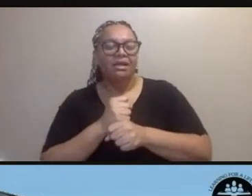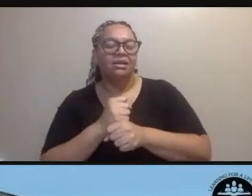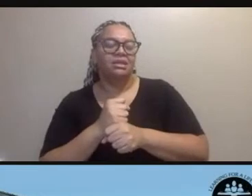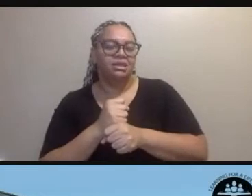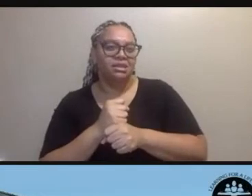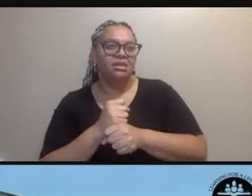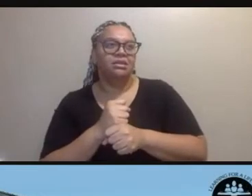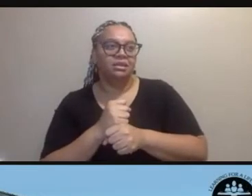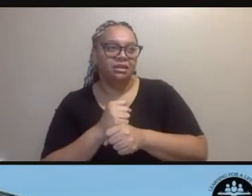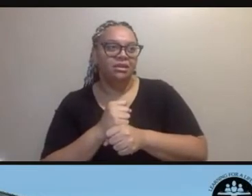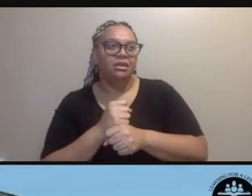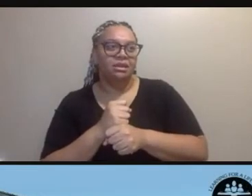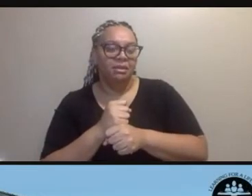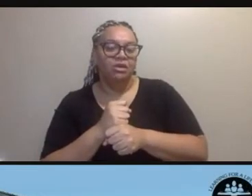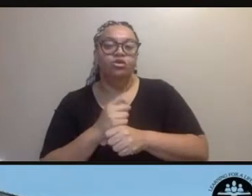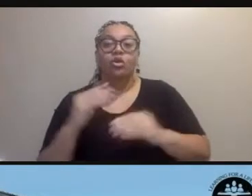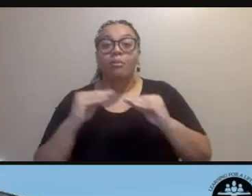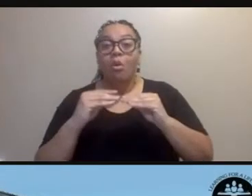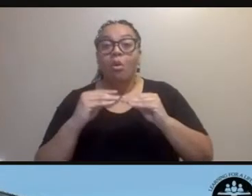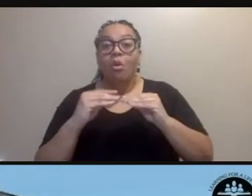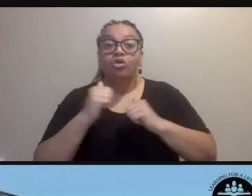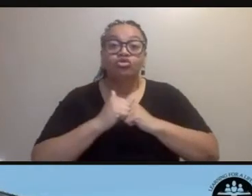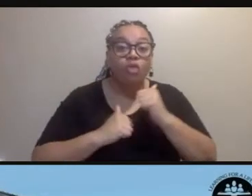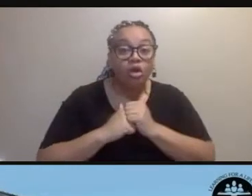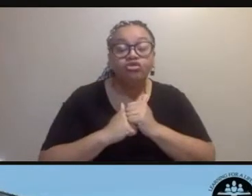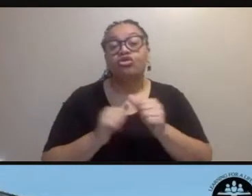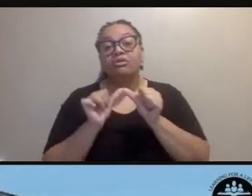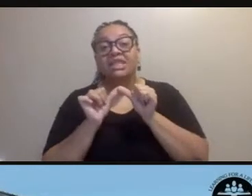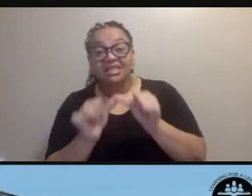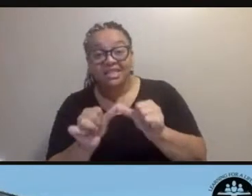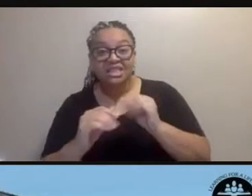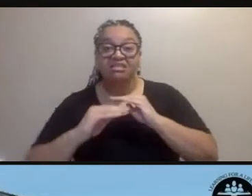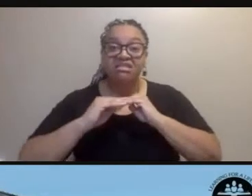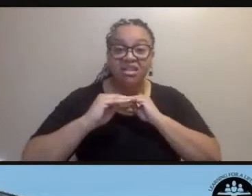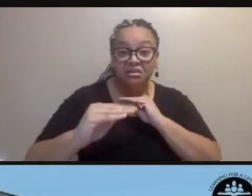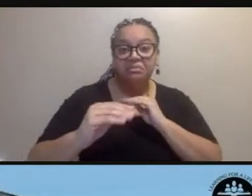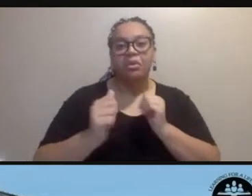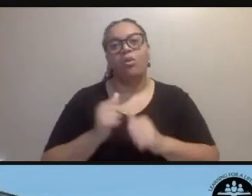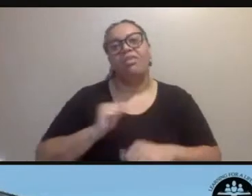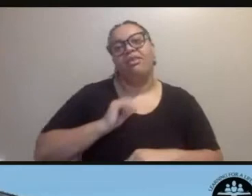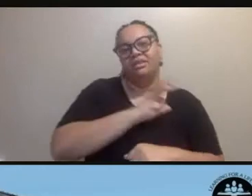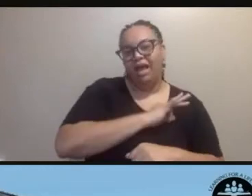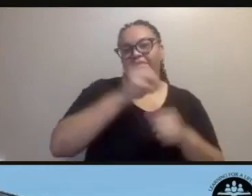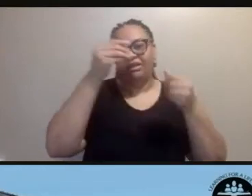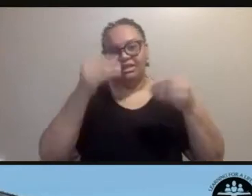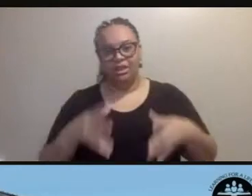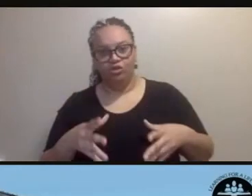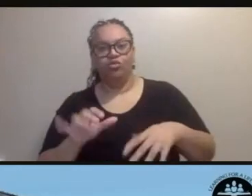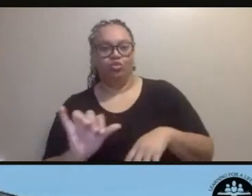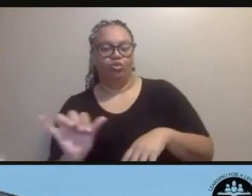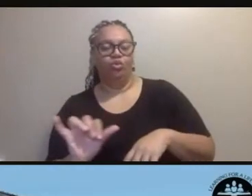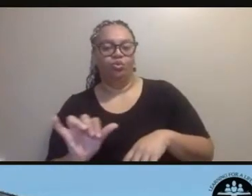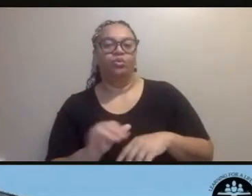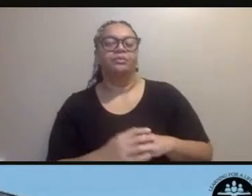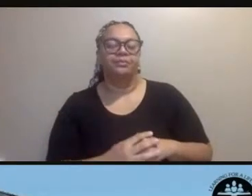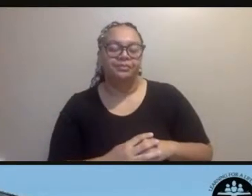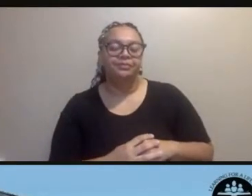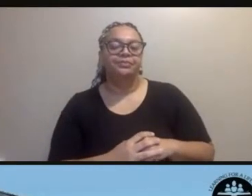THAN WHAT YOUR TEACHERS WILL. AND SO THA MAKES IT CREATES